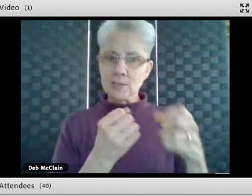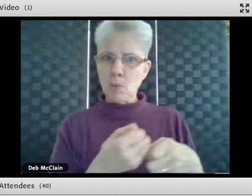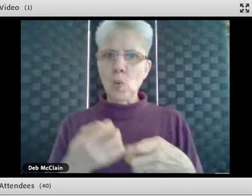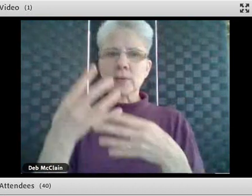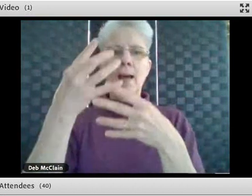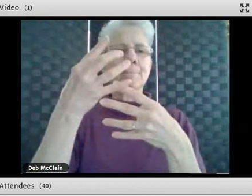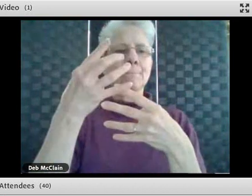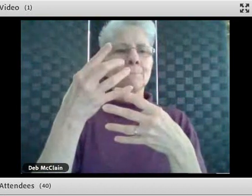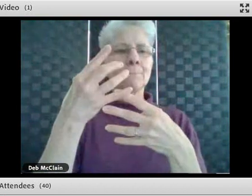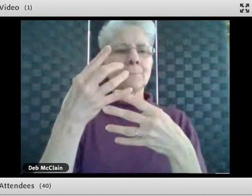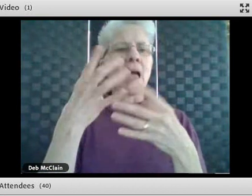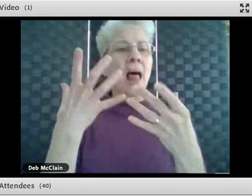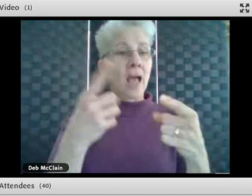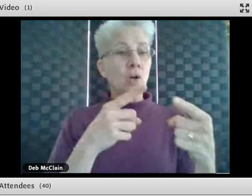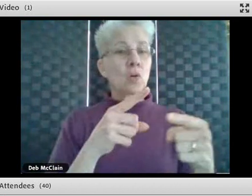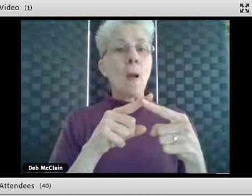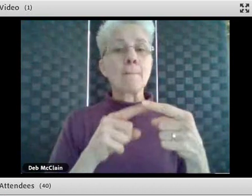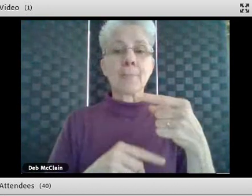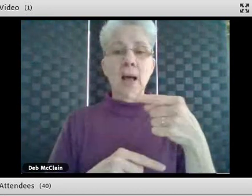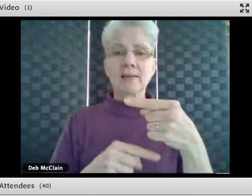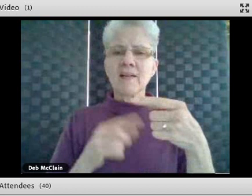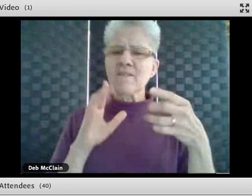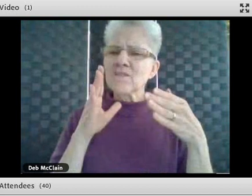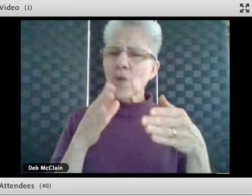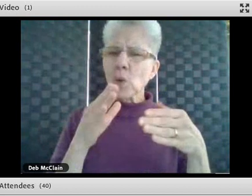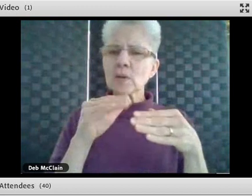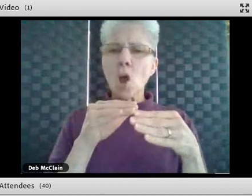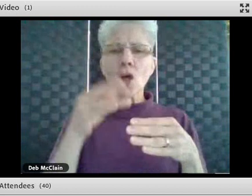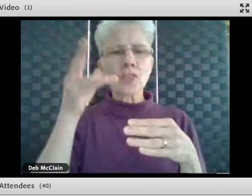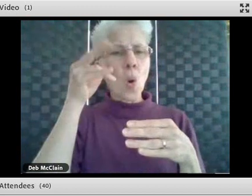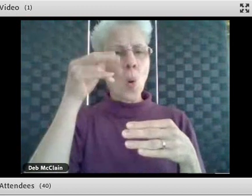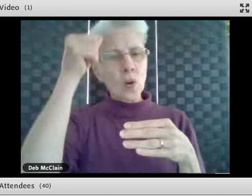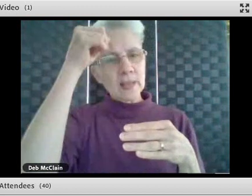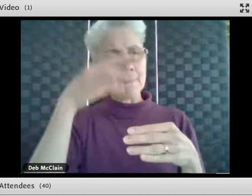A lot kind of going on here, but just kind of focusing on the horsemen and horsewomen here,